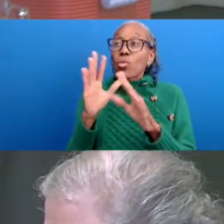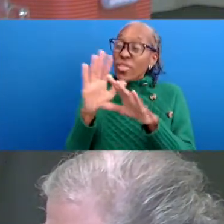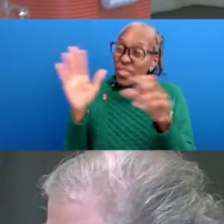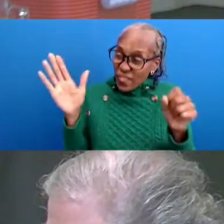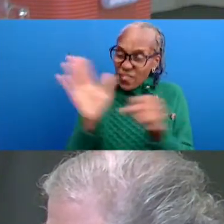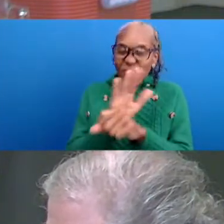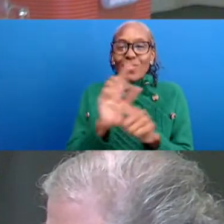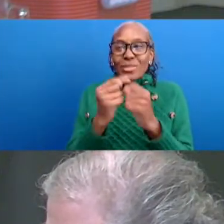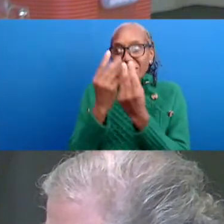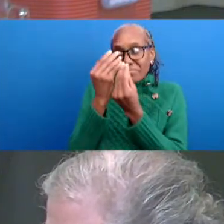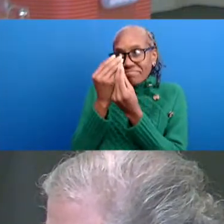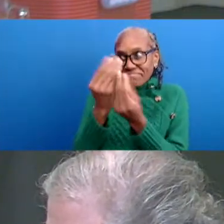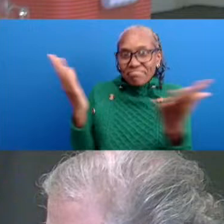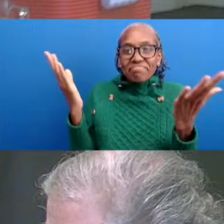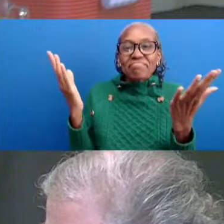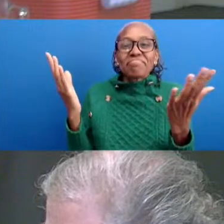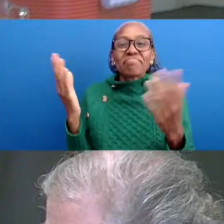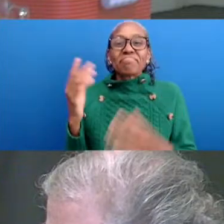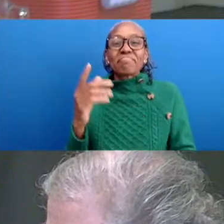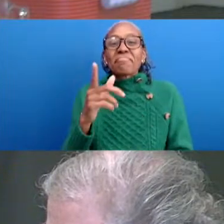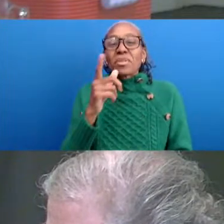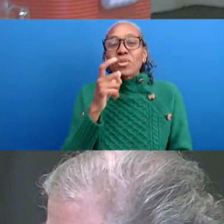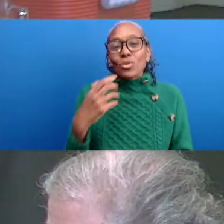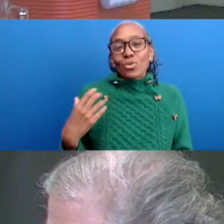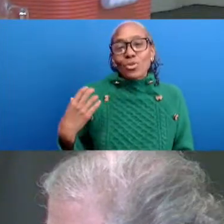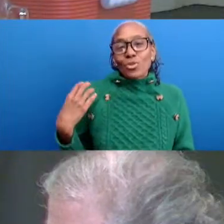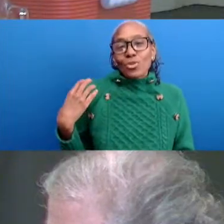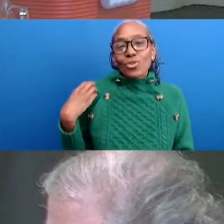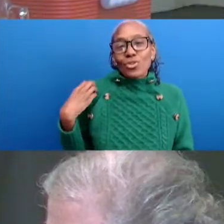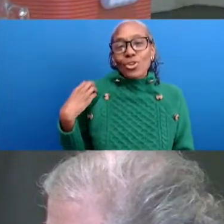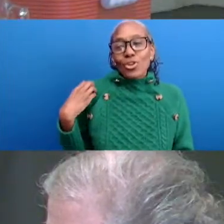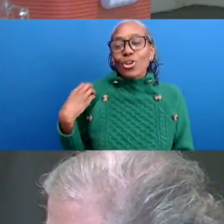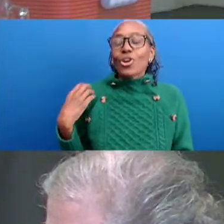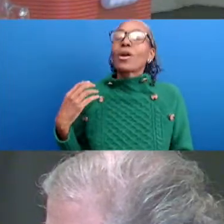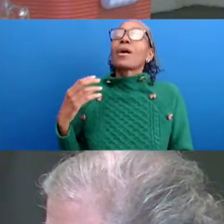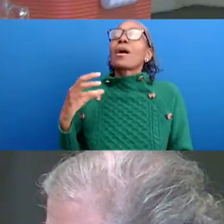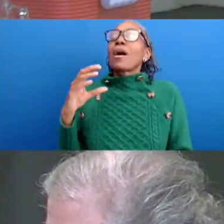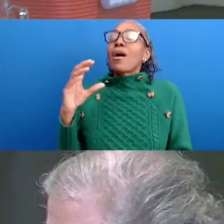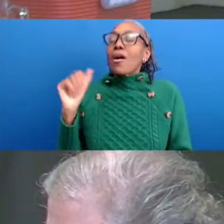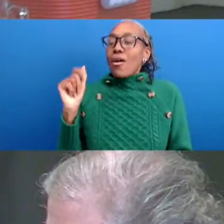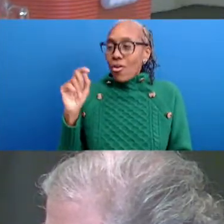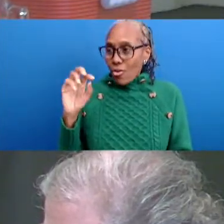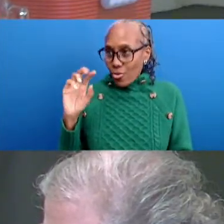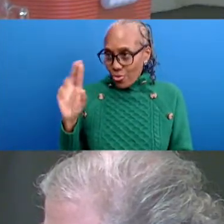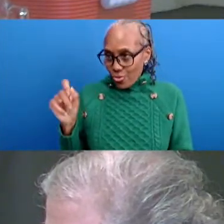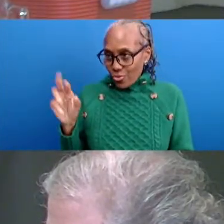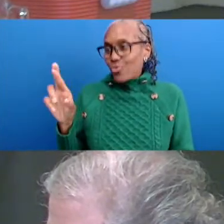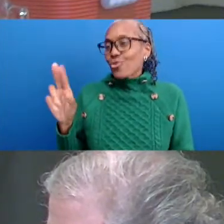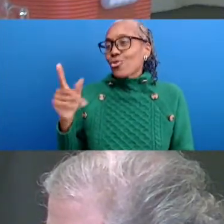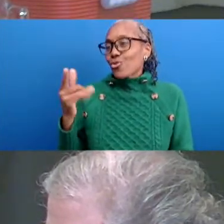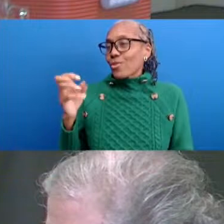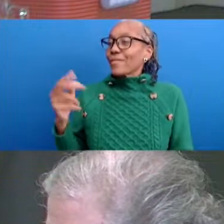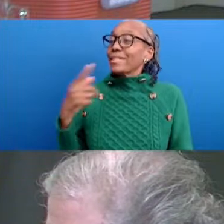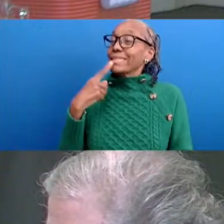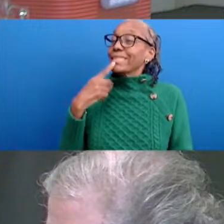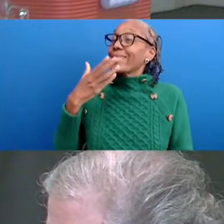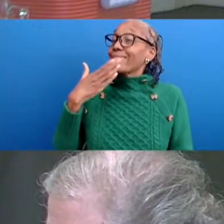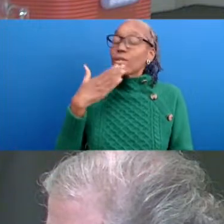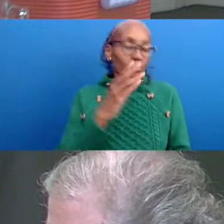SO SHARE THAT WITH THE ENTIRE TEAM THAT THAT CHAIRMAN ARTHUR